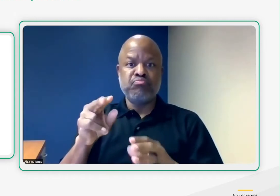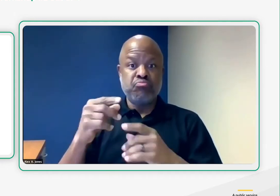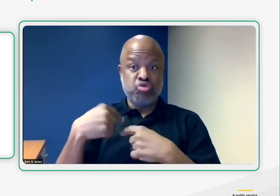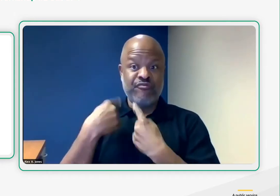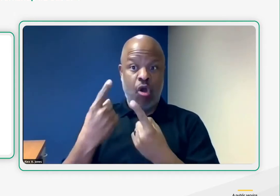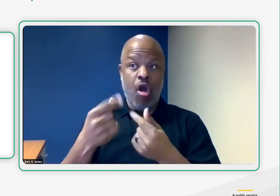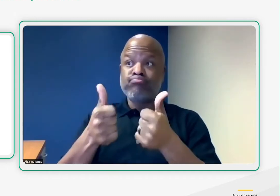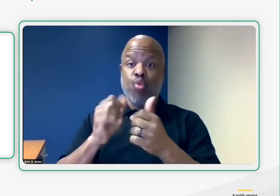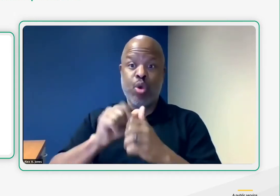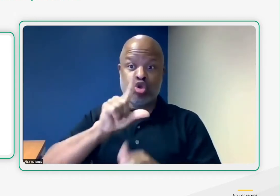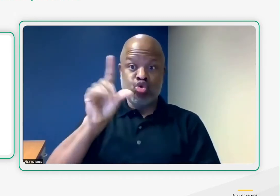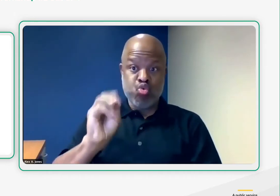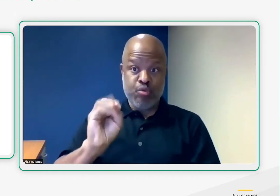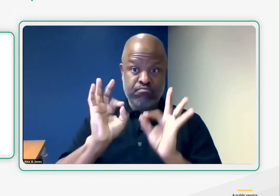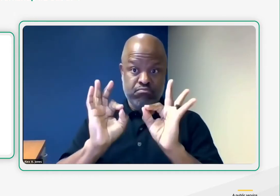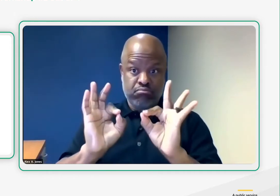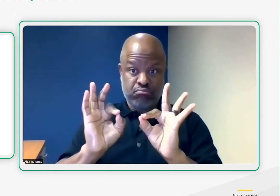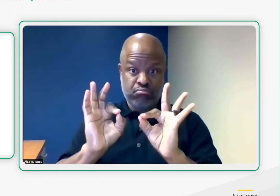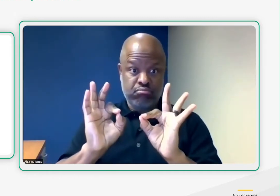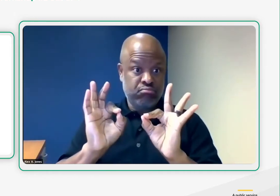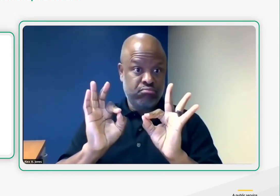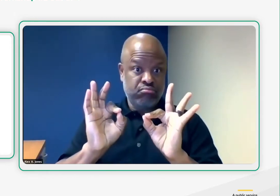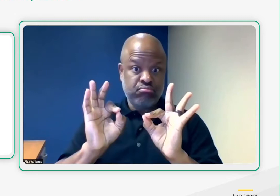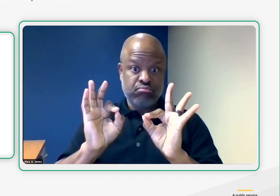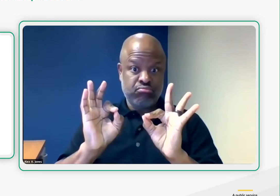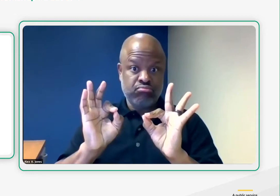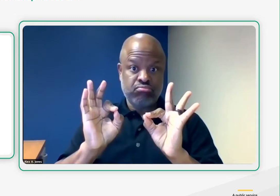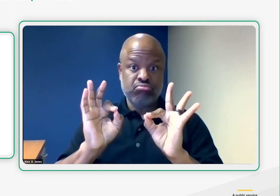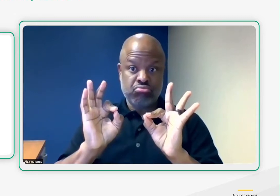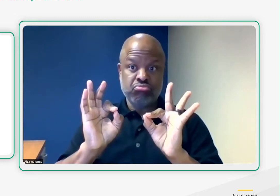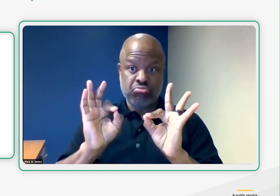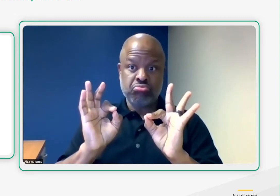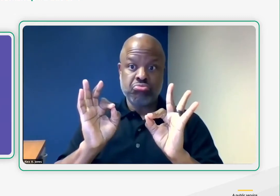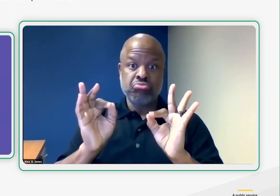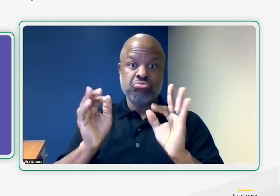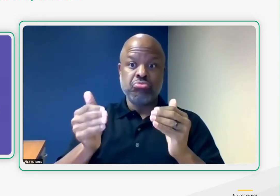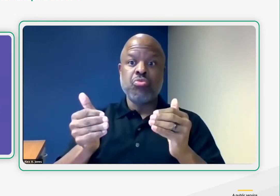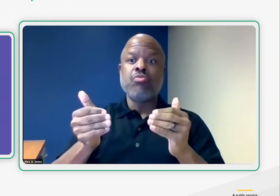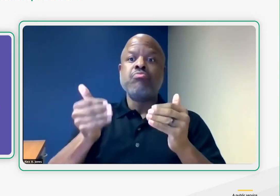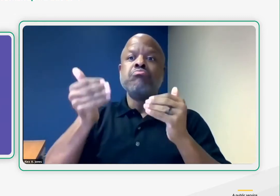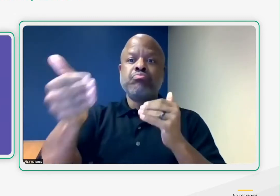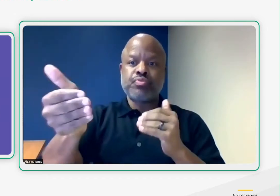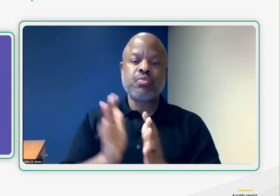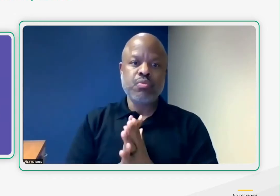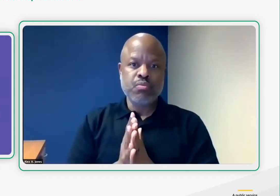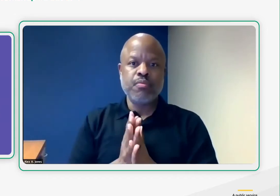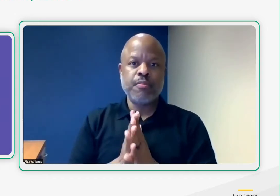So, we're all clear on how to use Zoom? Great. We can go to the next slide.